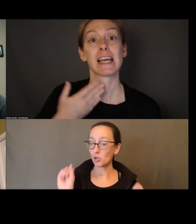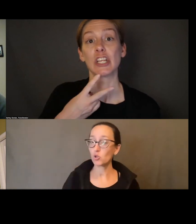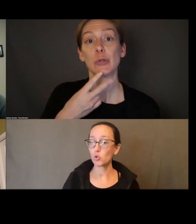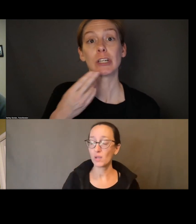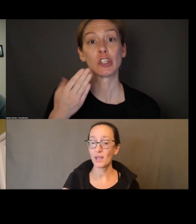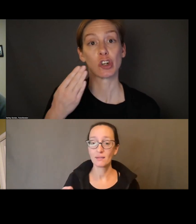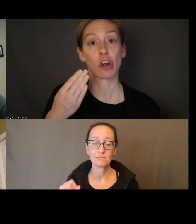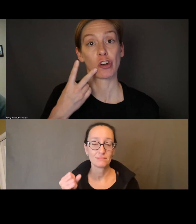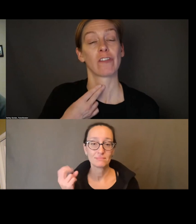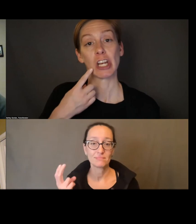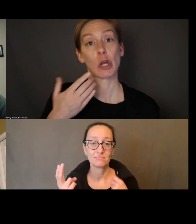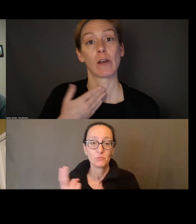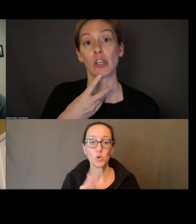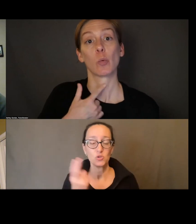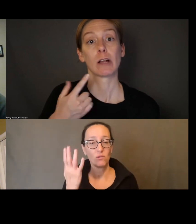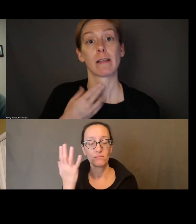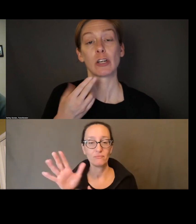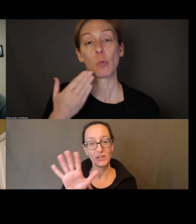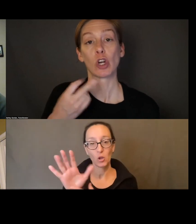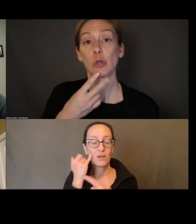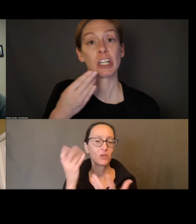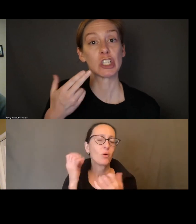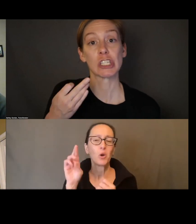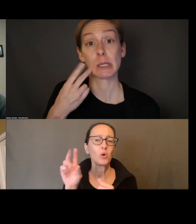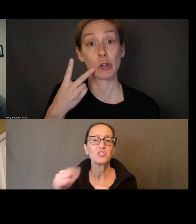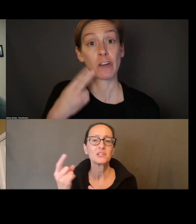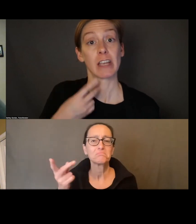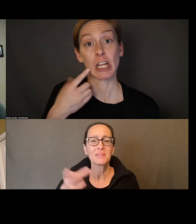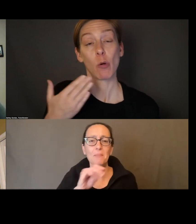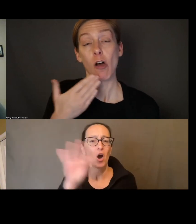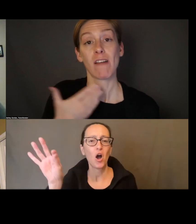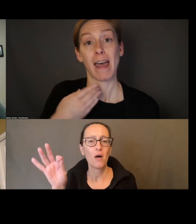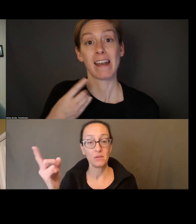if you would like to or, you know, you can just keep your video off and ask questions in the chat